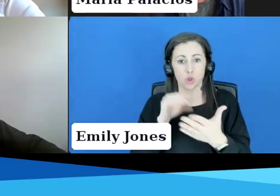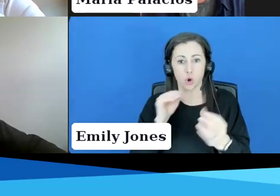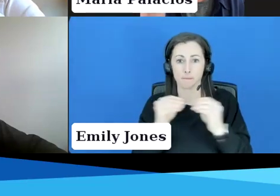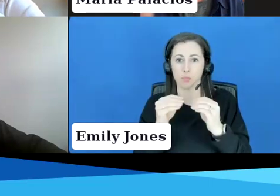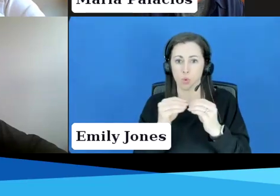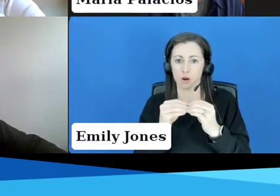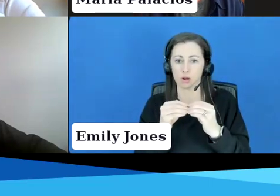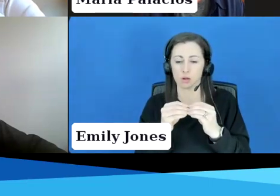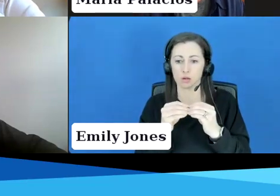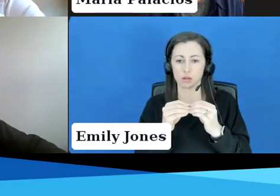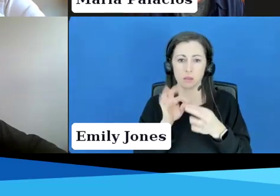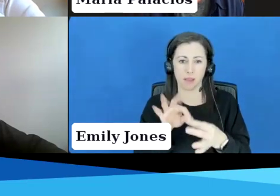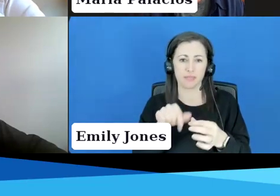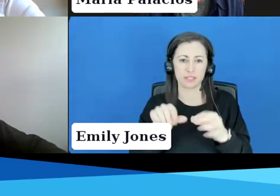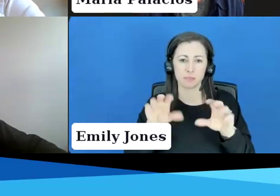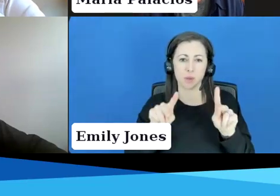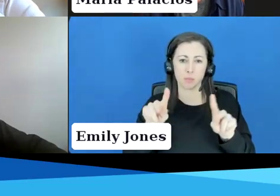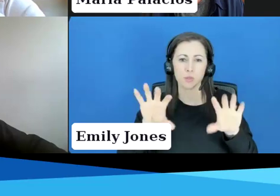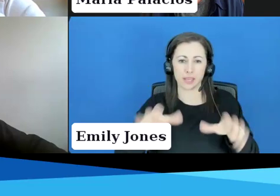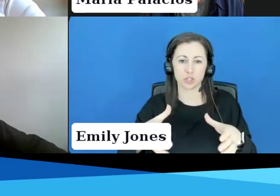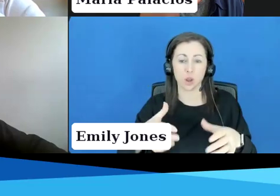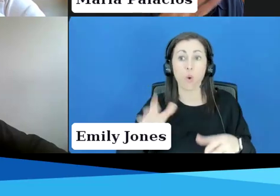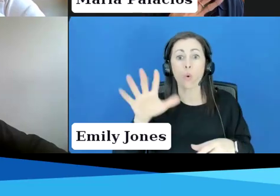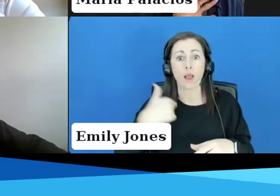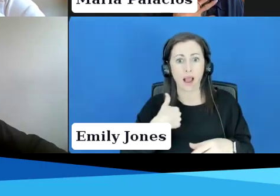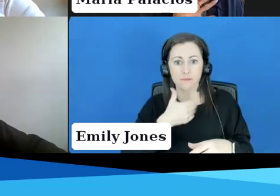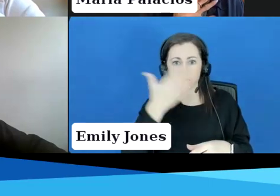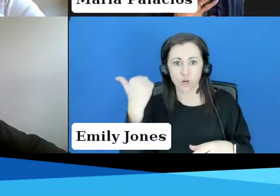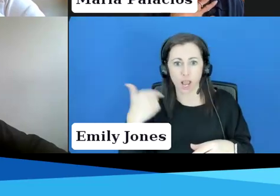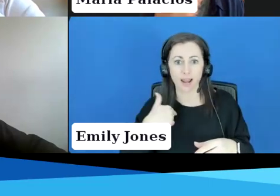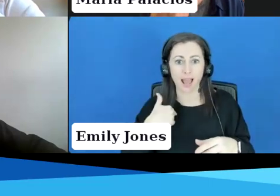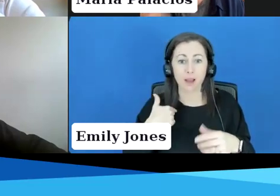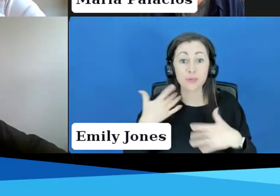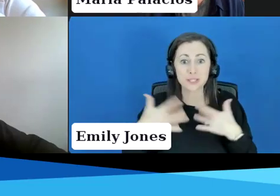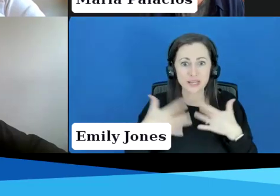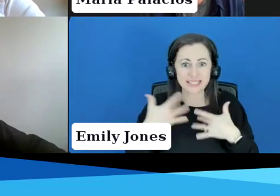And what I almost forgot, I apologize that at the beginning with my excitement of wanting to give kudos to you all,